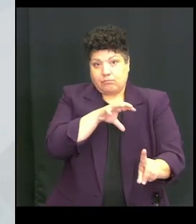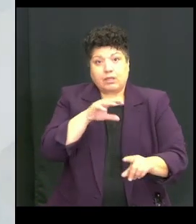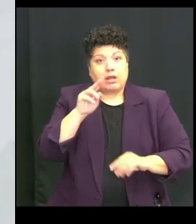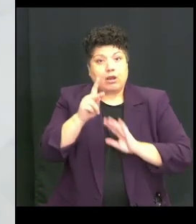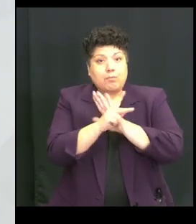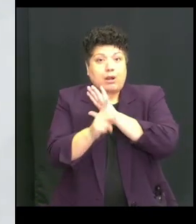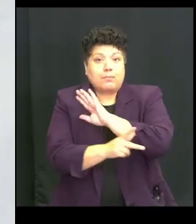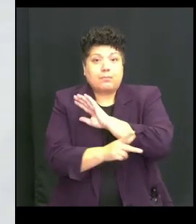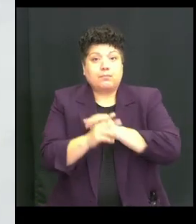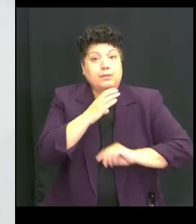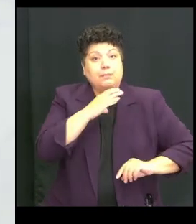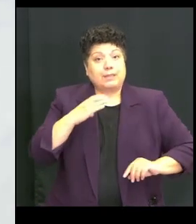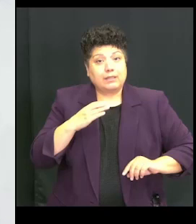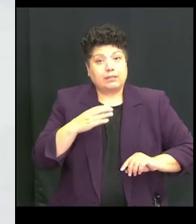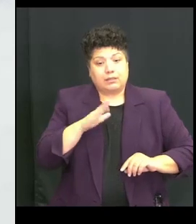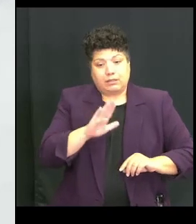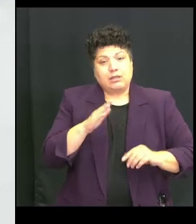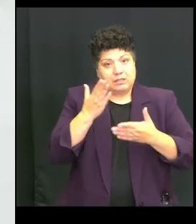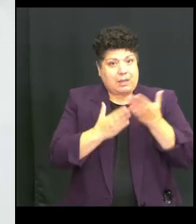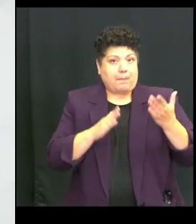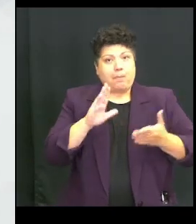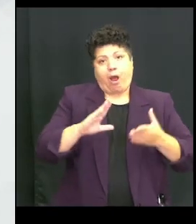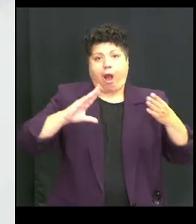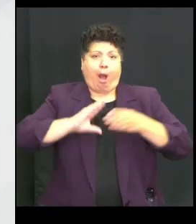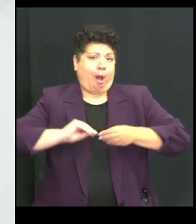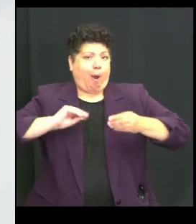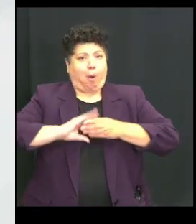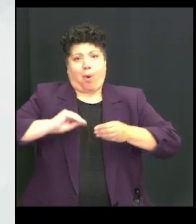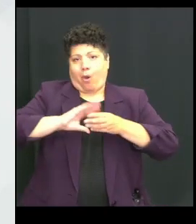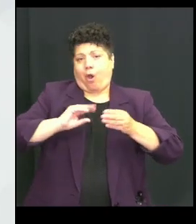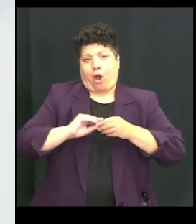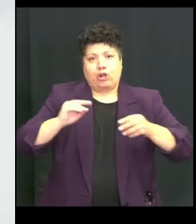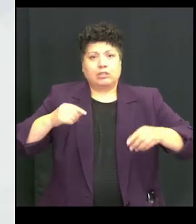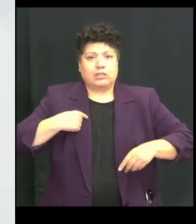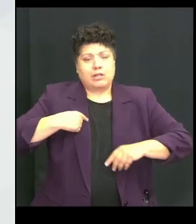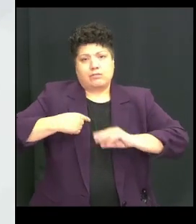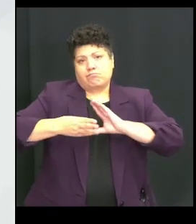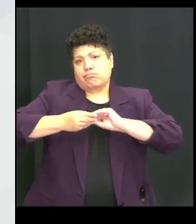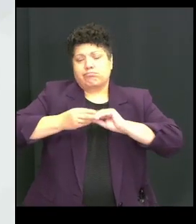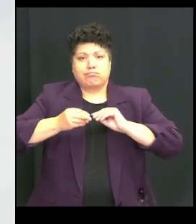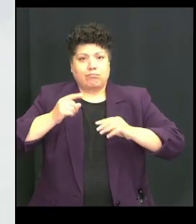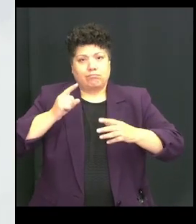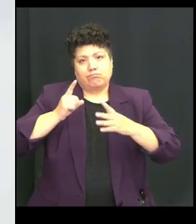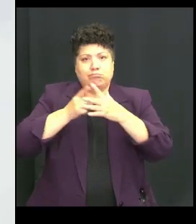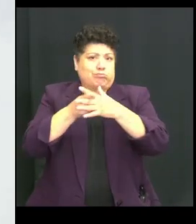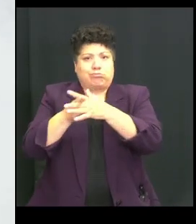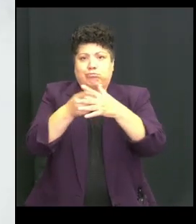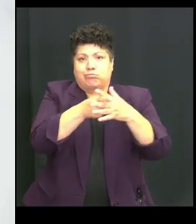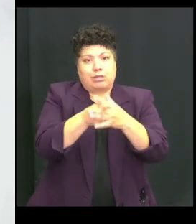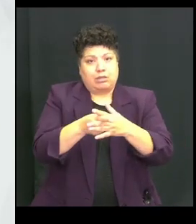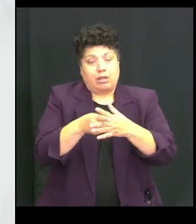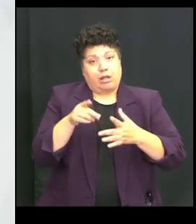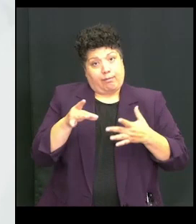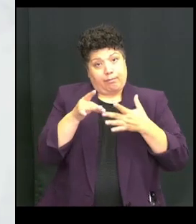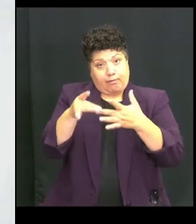it allows for grandstanding. So, there's all these things that have kind of really supercharged things in Ottawa,